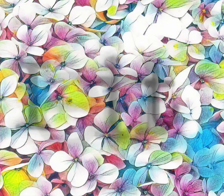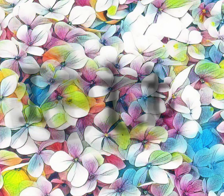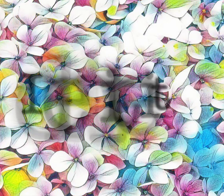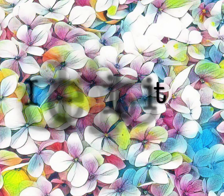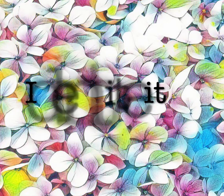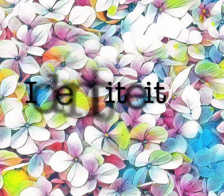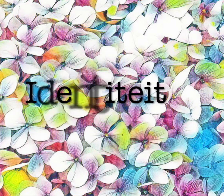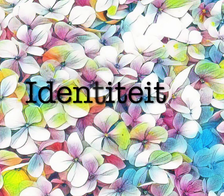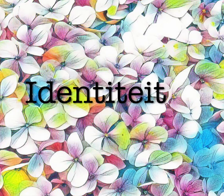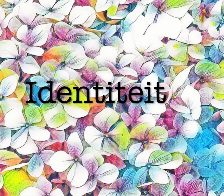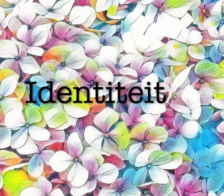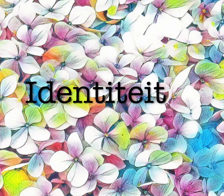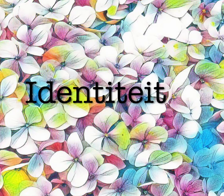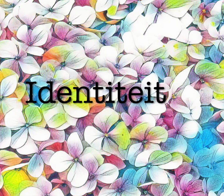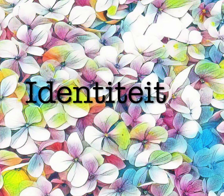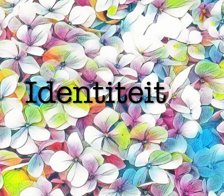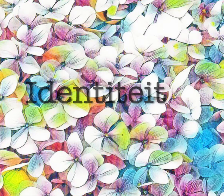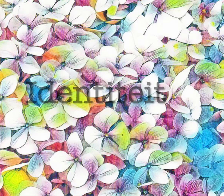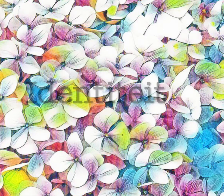Identity